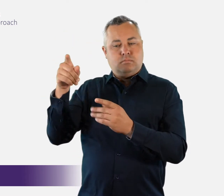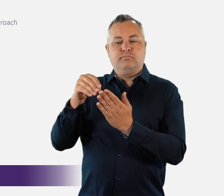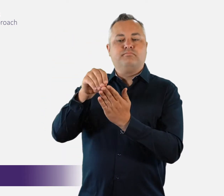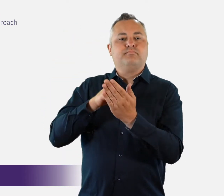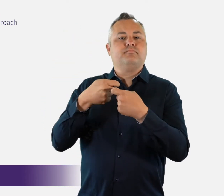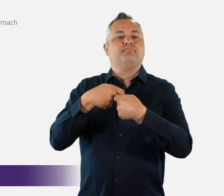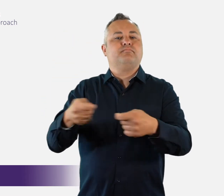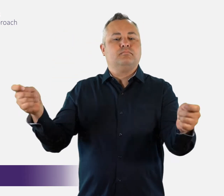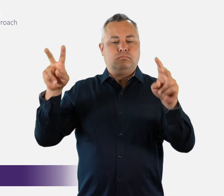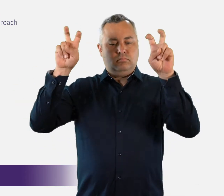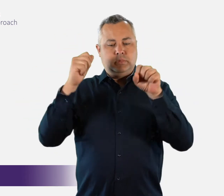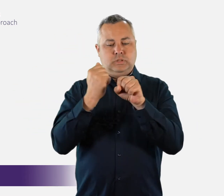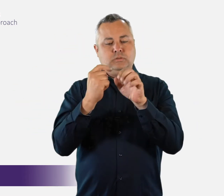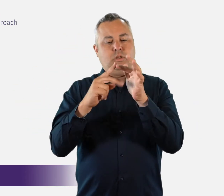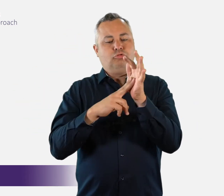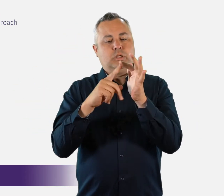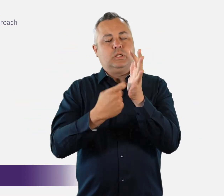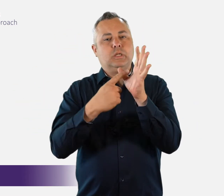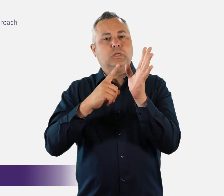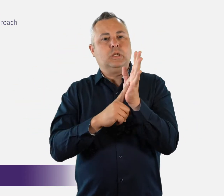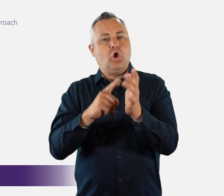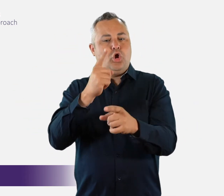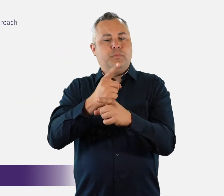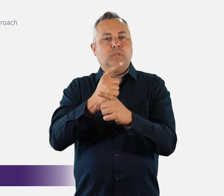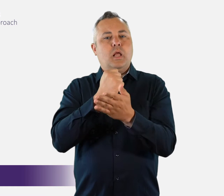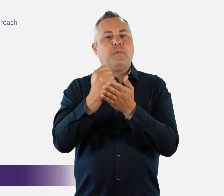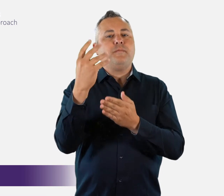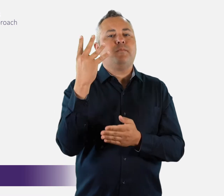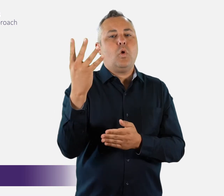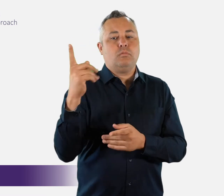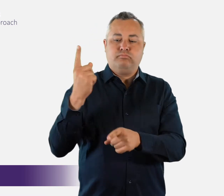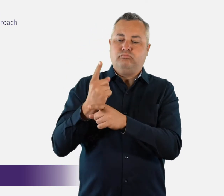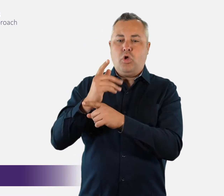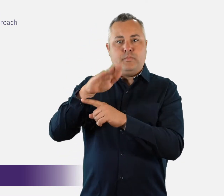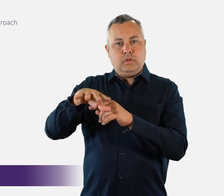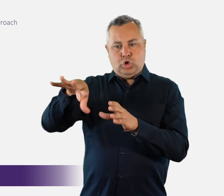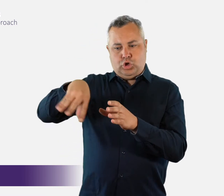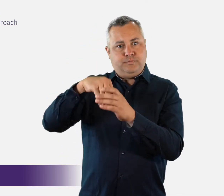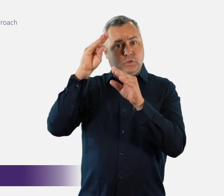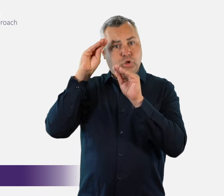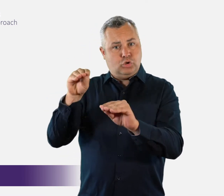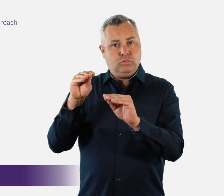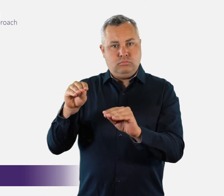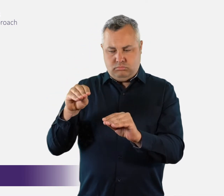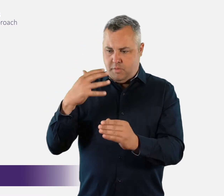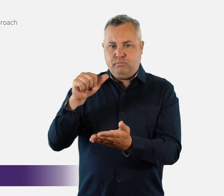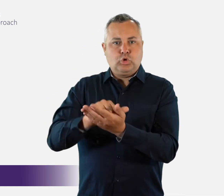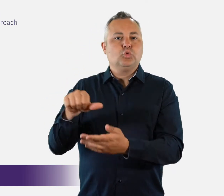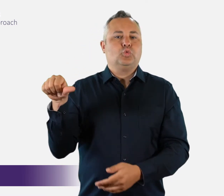released General Comment No.4 on the right to inclusive education,